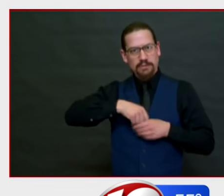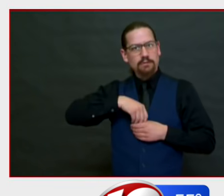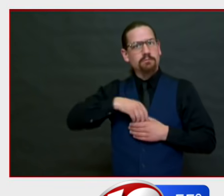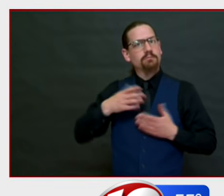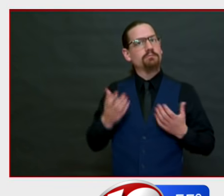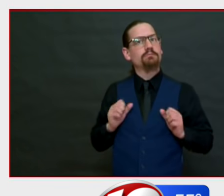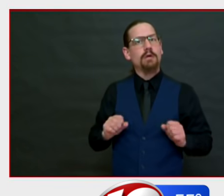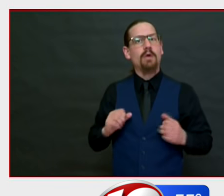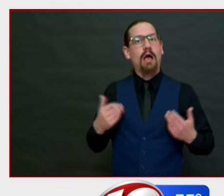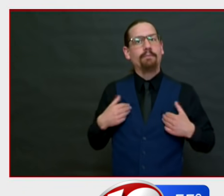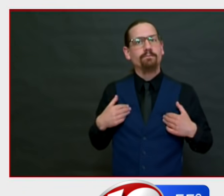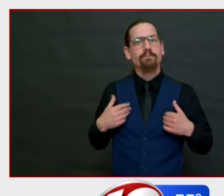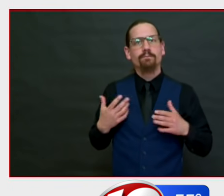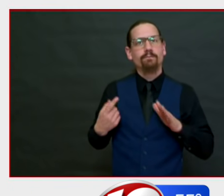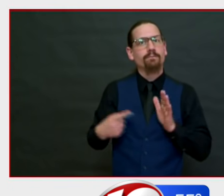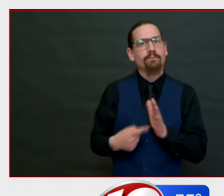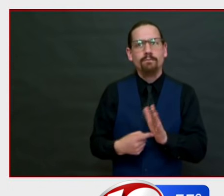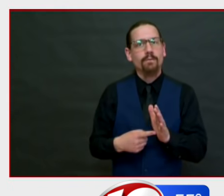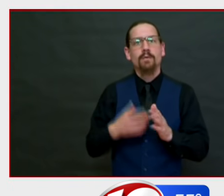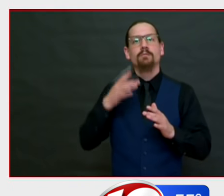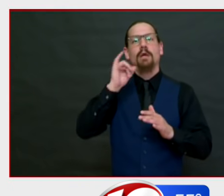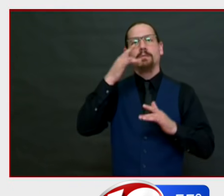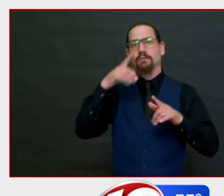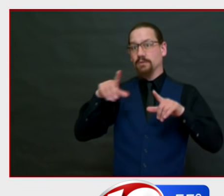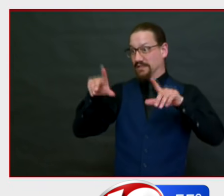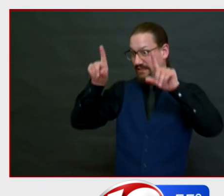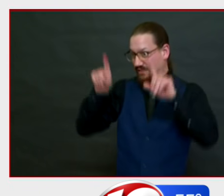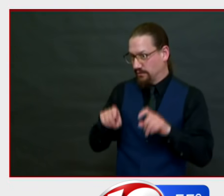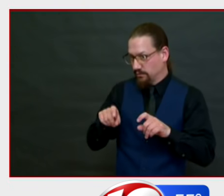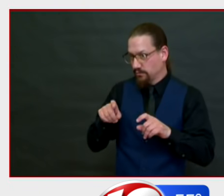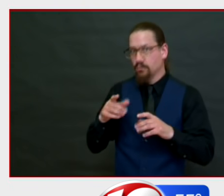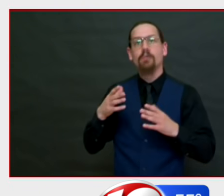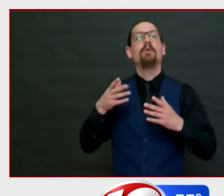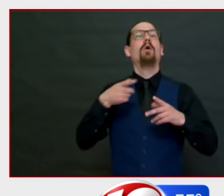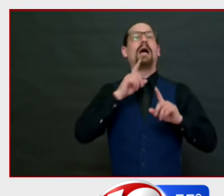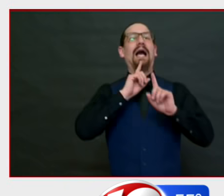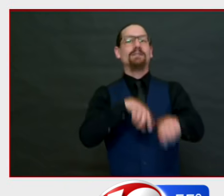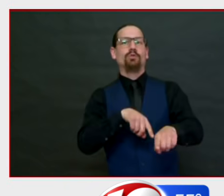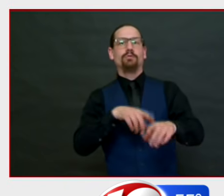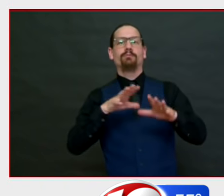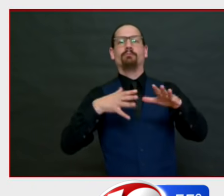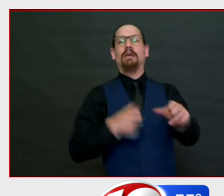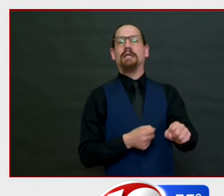FOR PEOPLE WHO HAVE SYMPTOMS. 48 HOURS BETWEEN WHEN YOU GET YOUR TEST SCHEDULED TO WHEN YOU